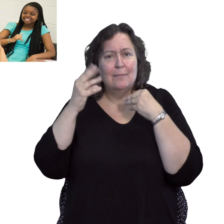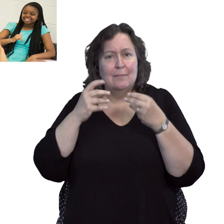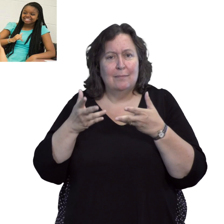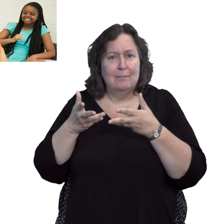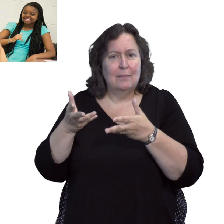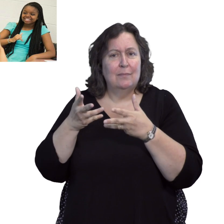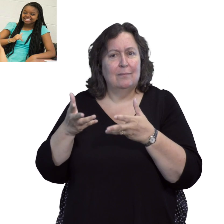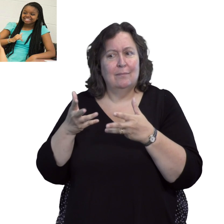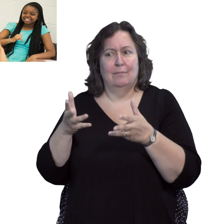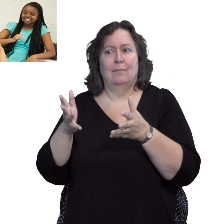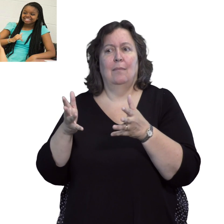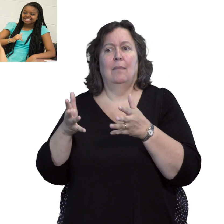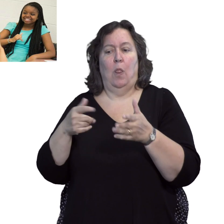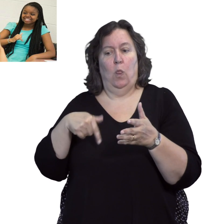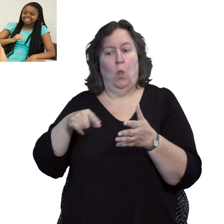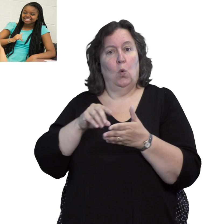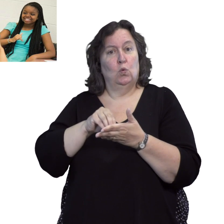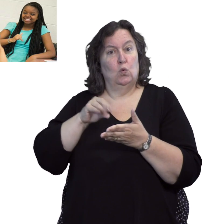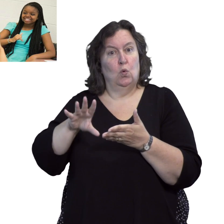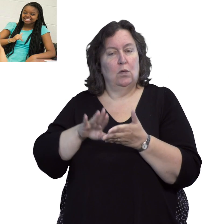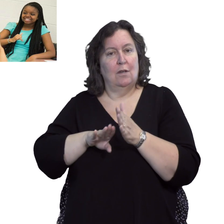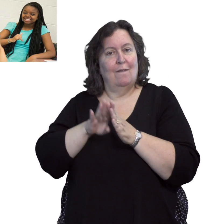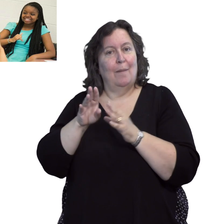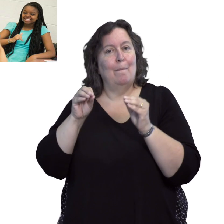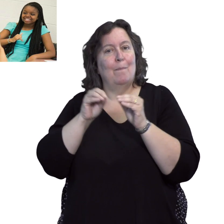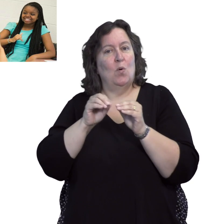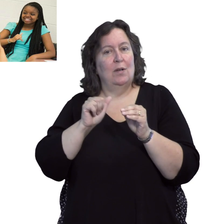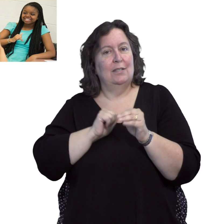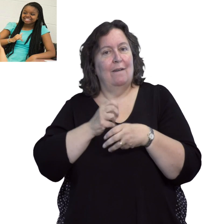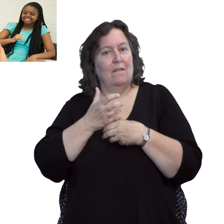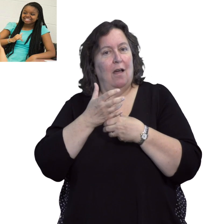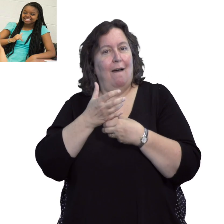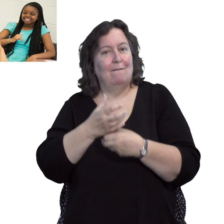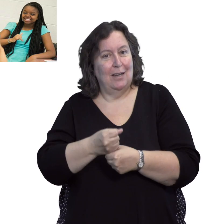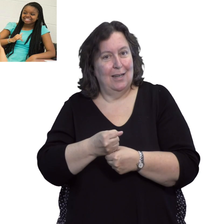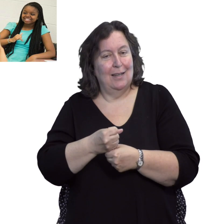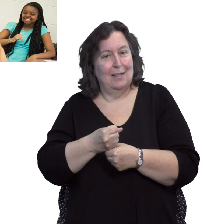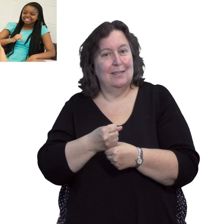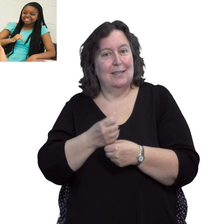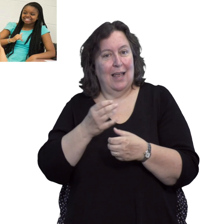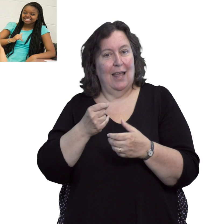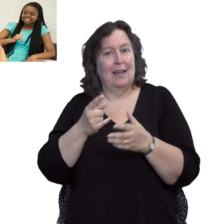seem to develop more self-confidence with themselves and what it’s like to be deaf